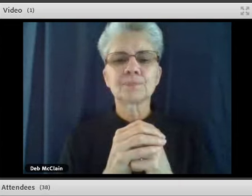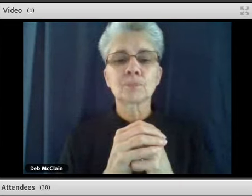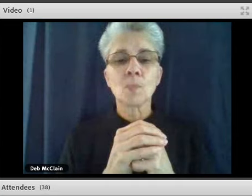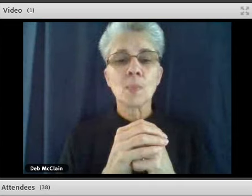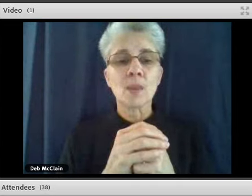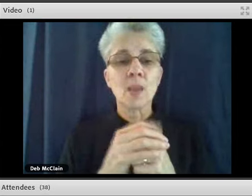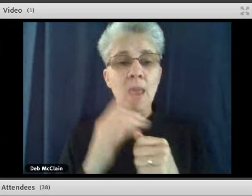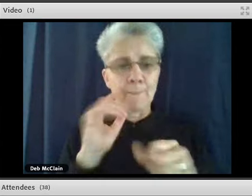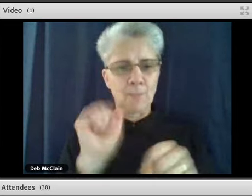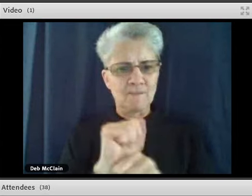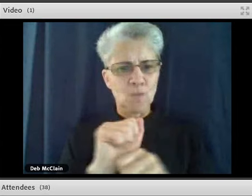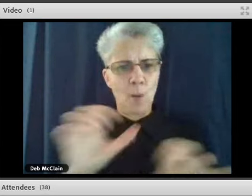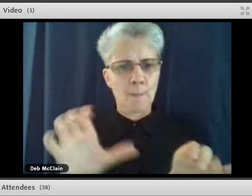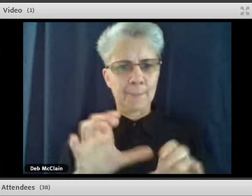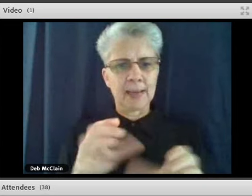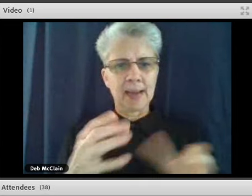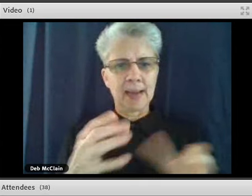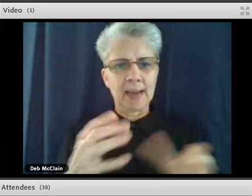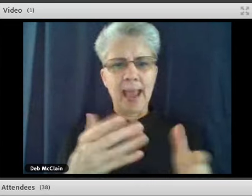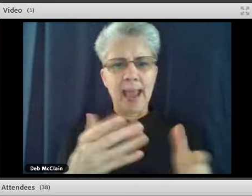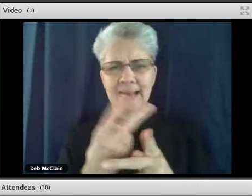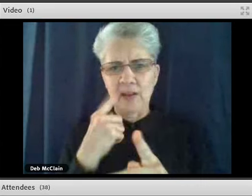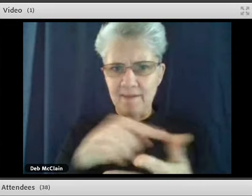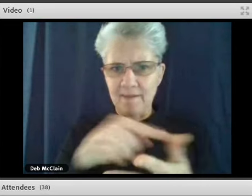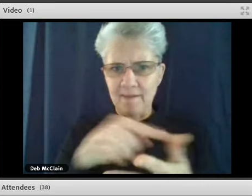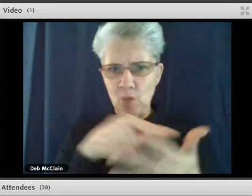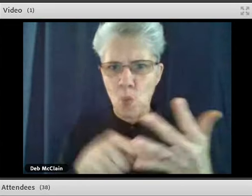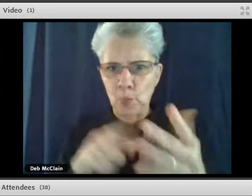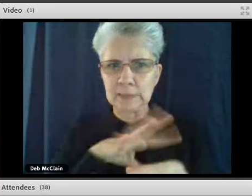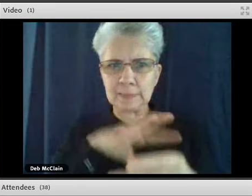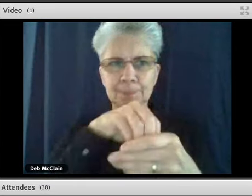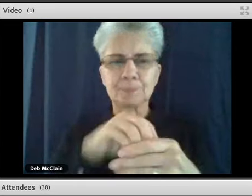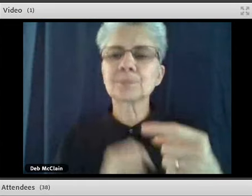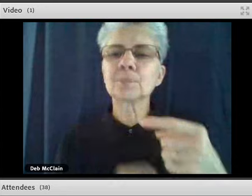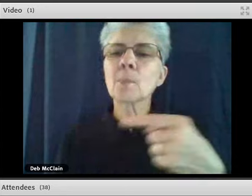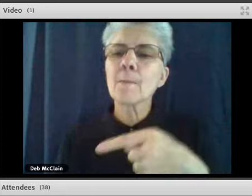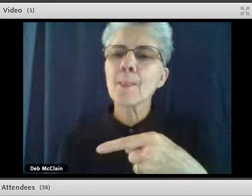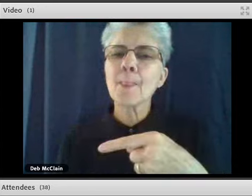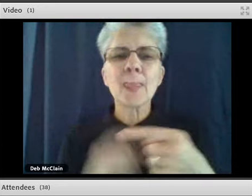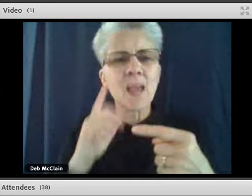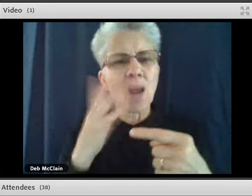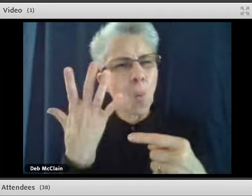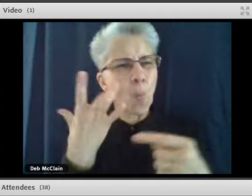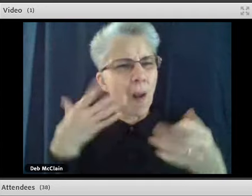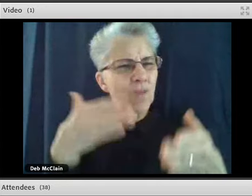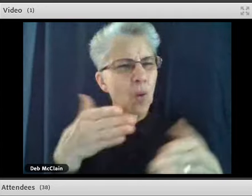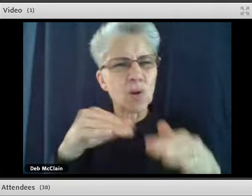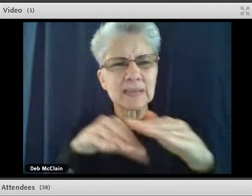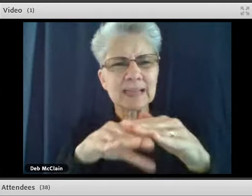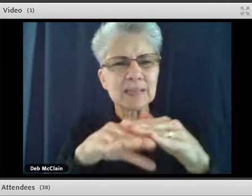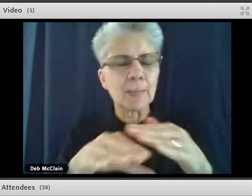Performing manual tasks, and also caring for oneself. So, why should we focus on disability?